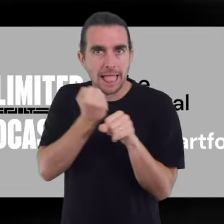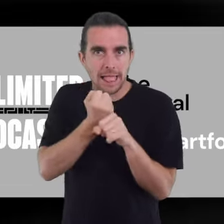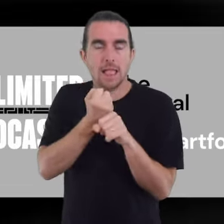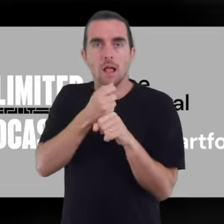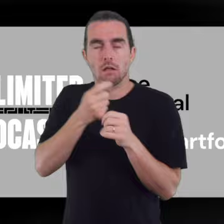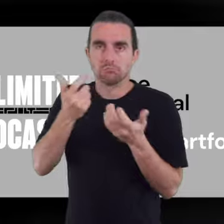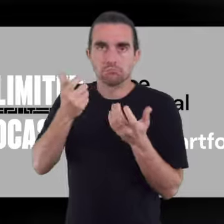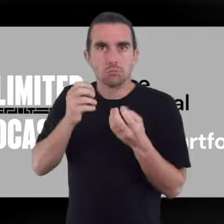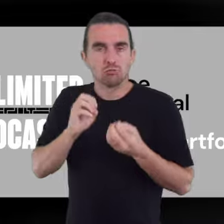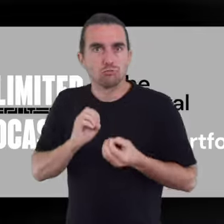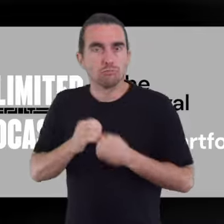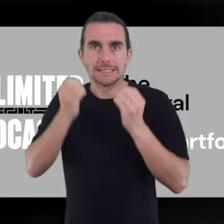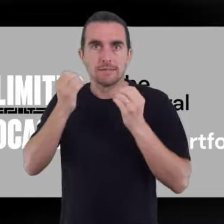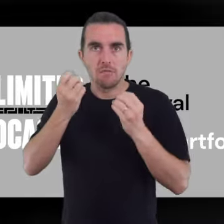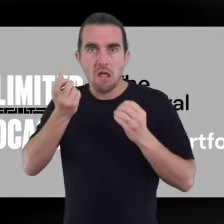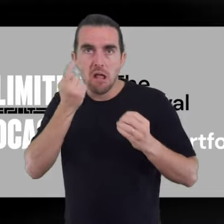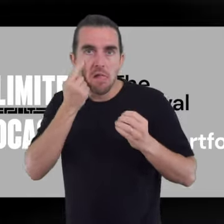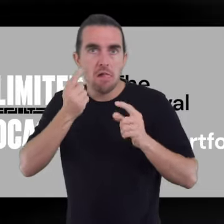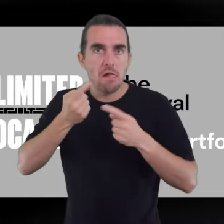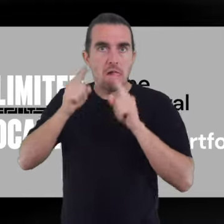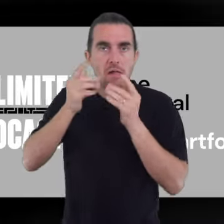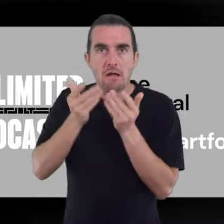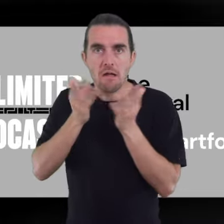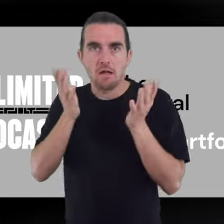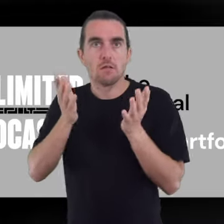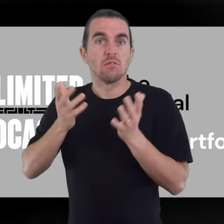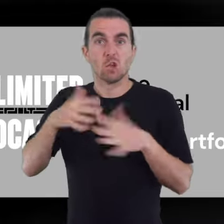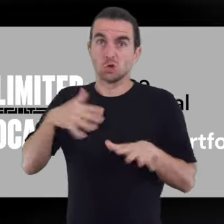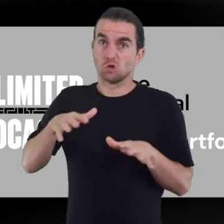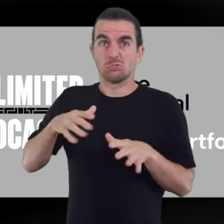as a way that we can kind of creatively explore not just communicating our experiences,